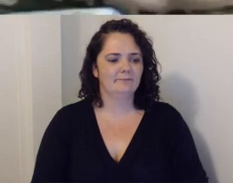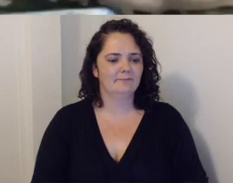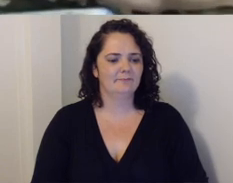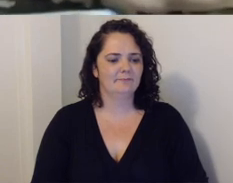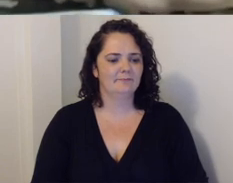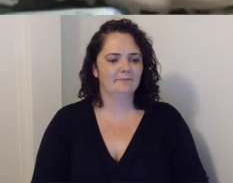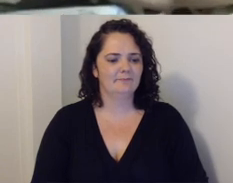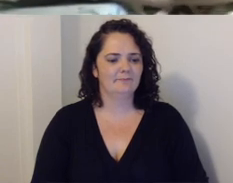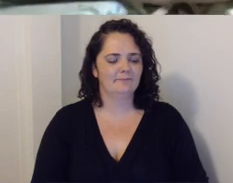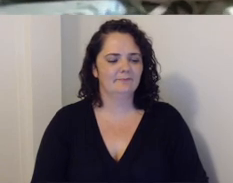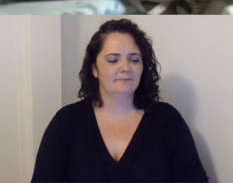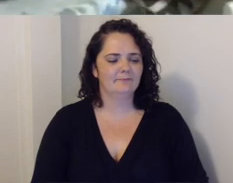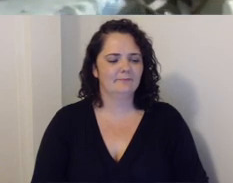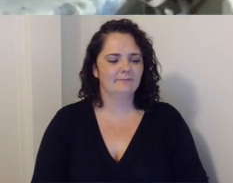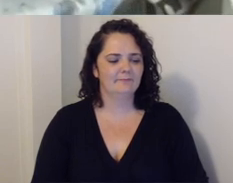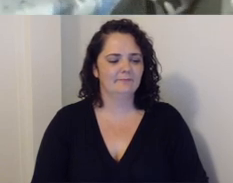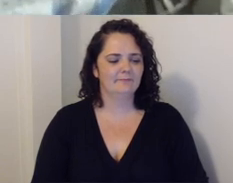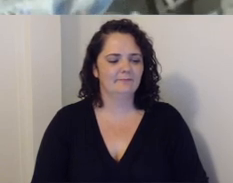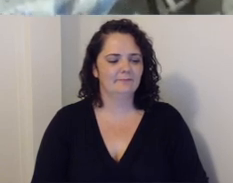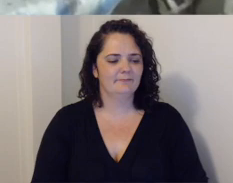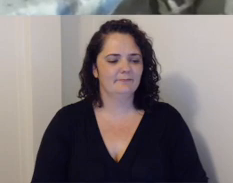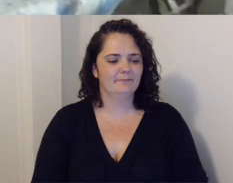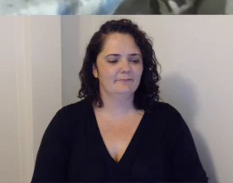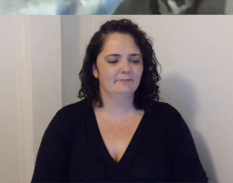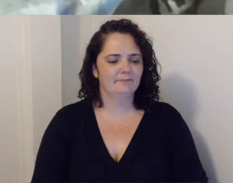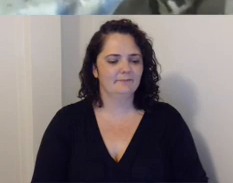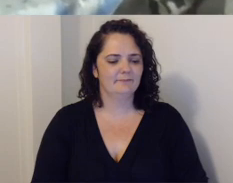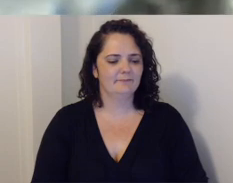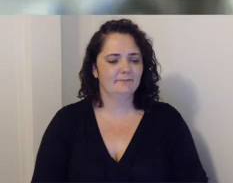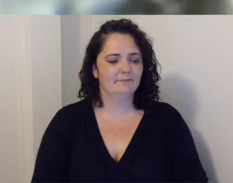and let me get it all framed up. Have I got them completely in there on screen?